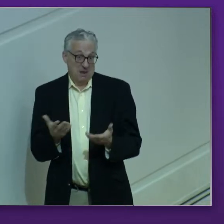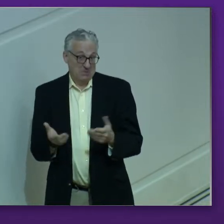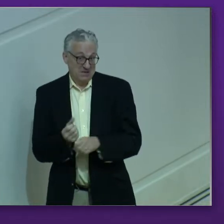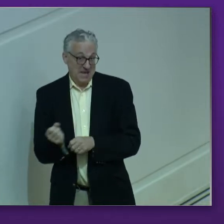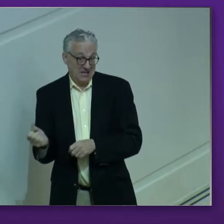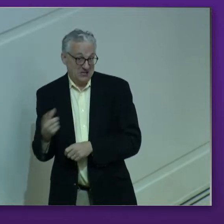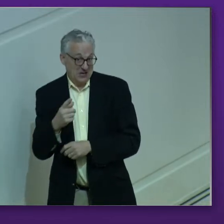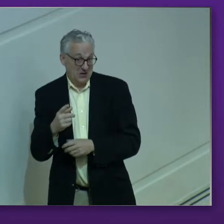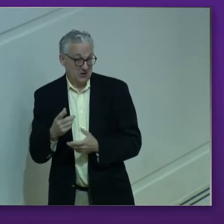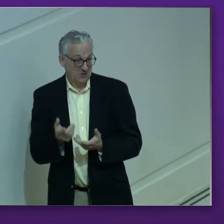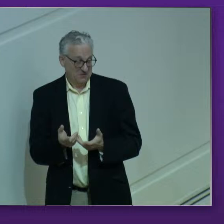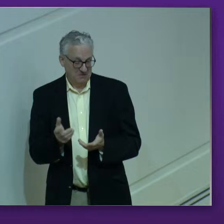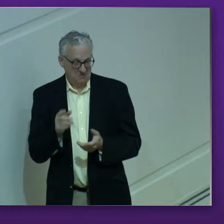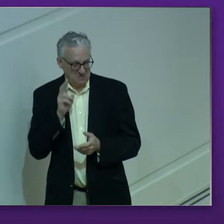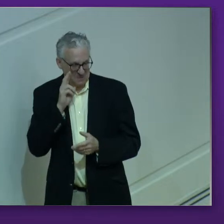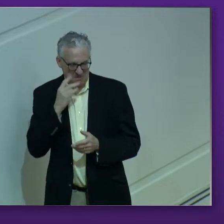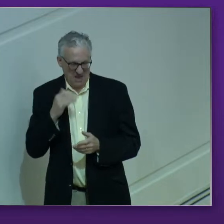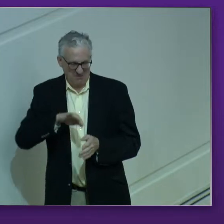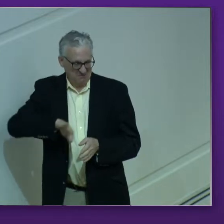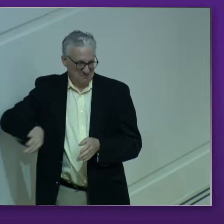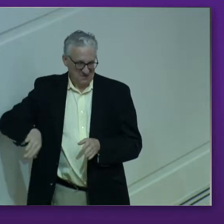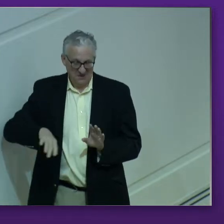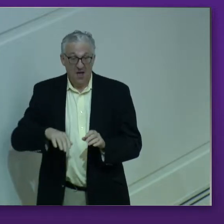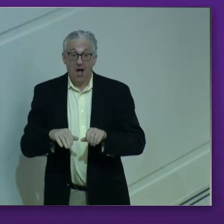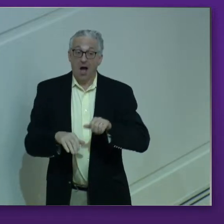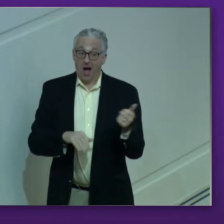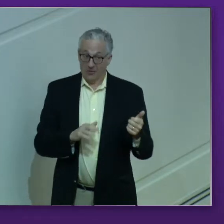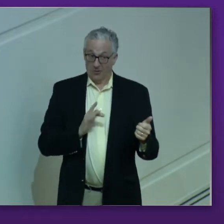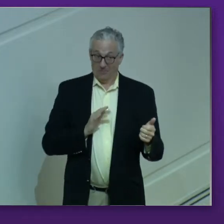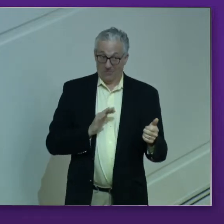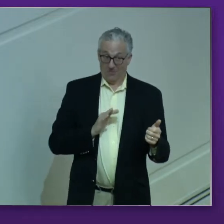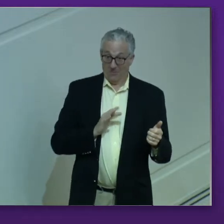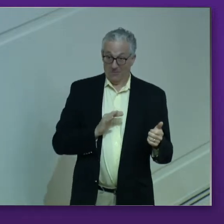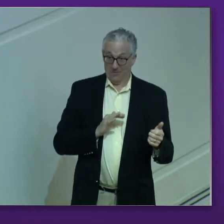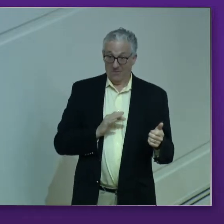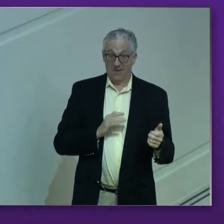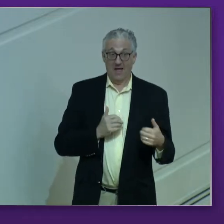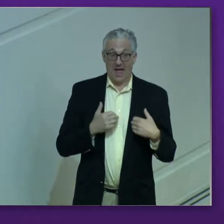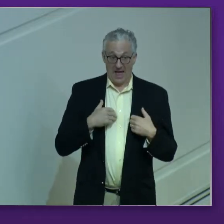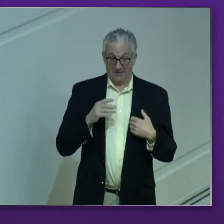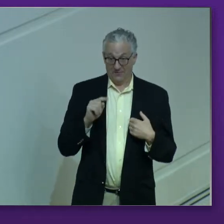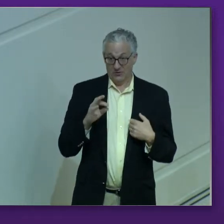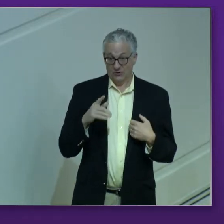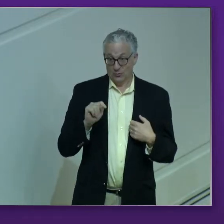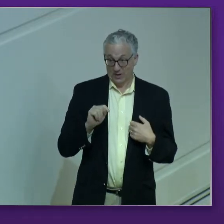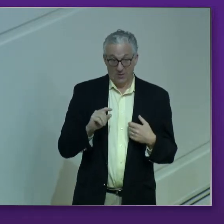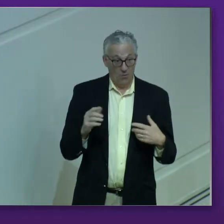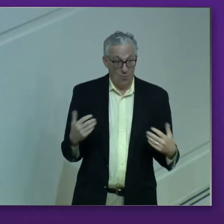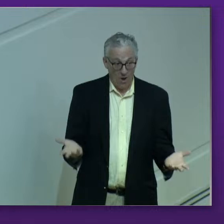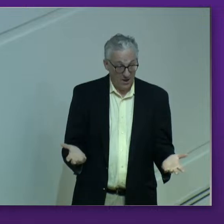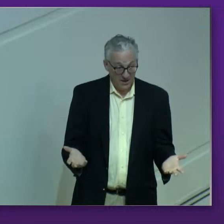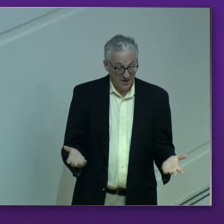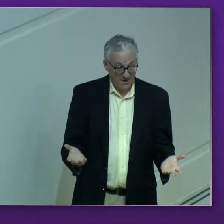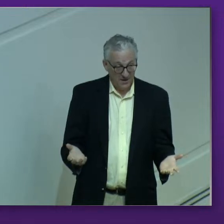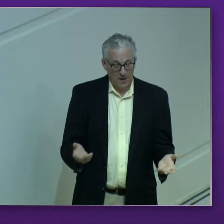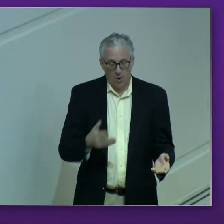PARTY. MAYBE NEXT YEAR MAYBE NEXT